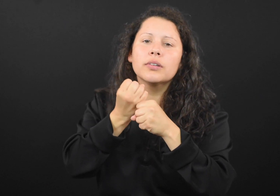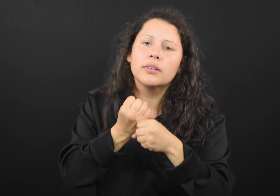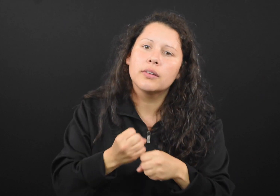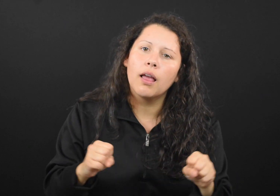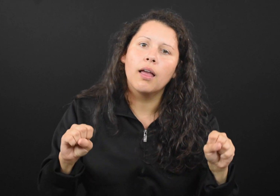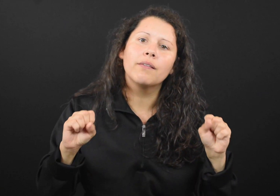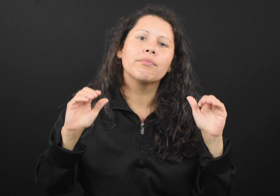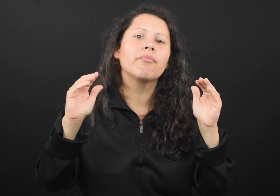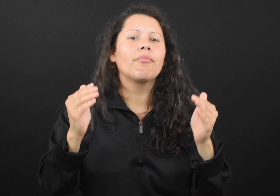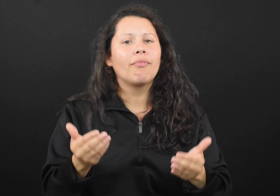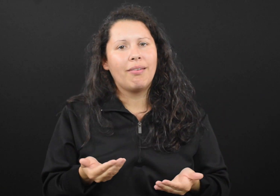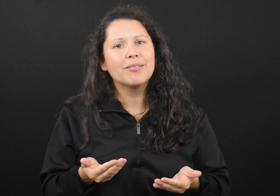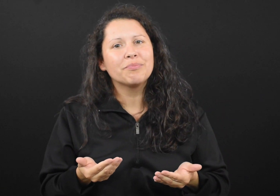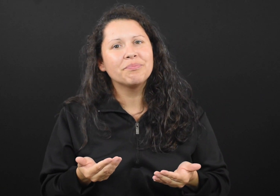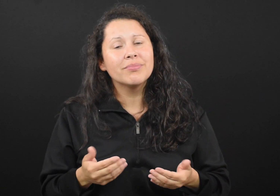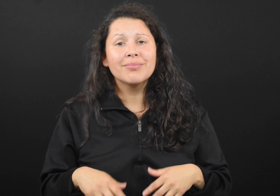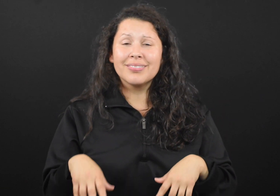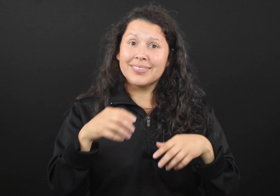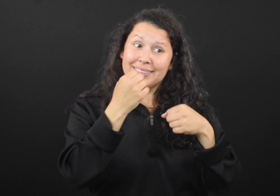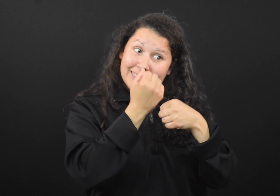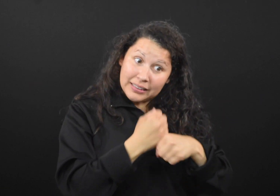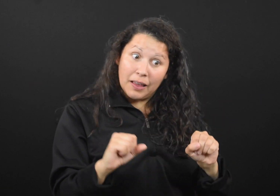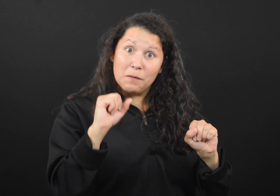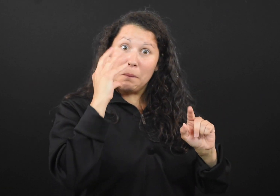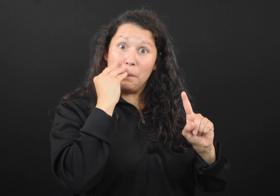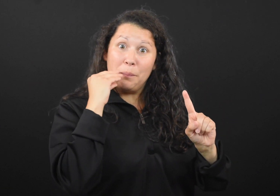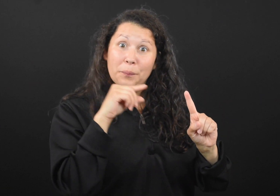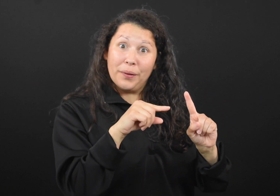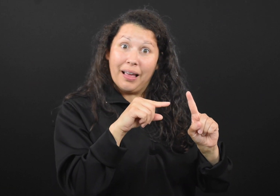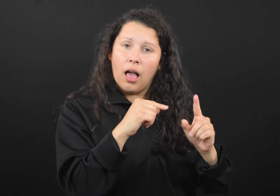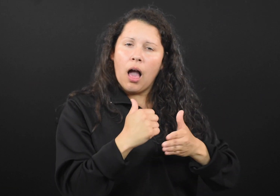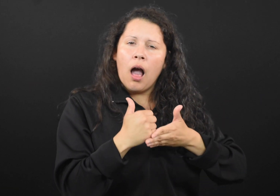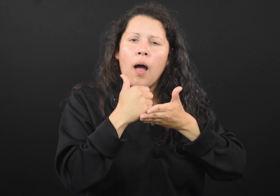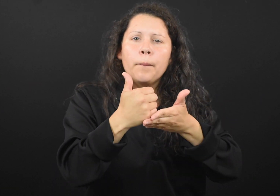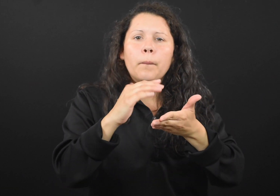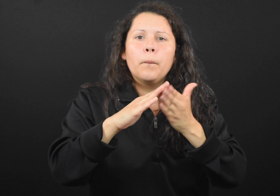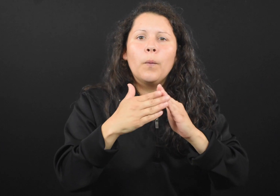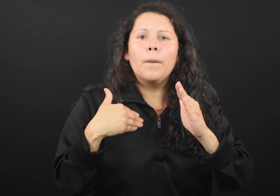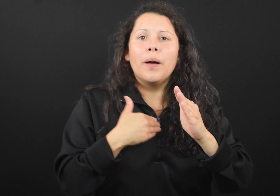safe testing experience and encourages people to come back, if needed.